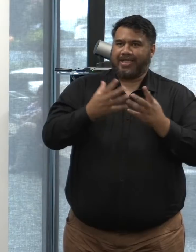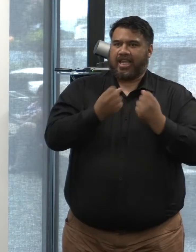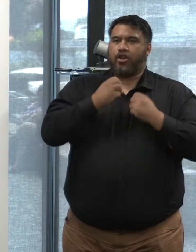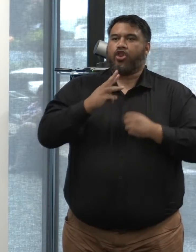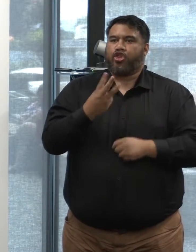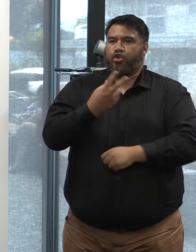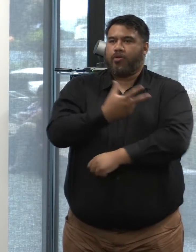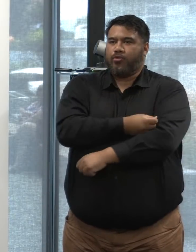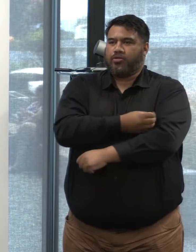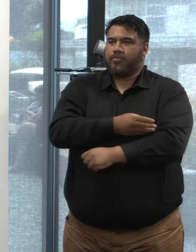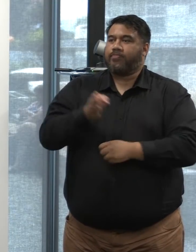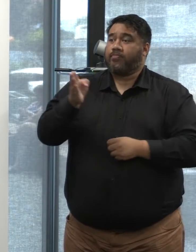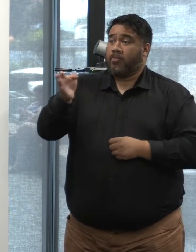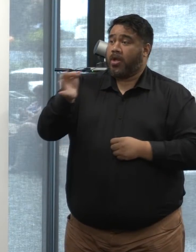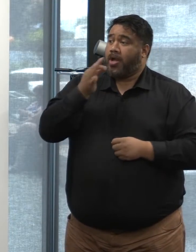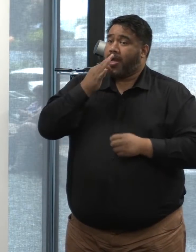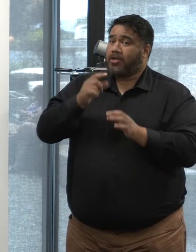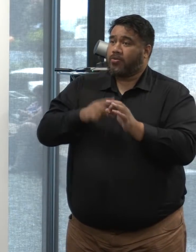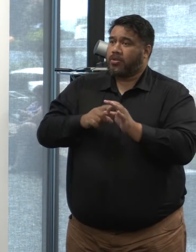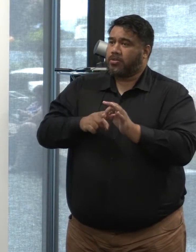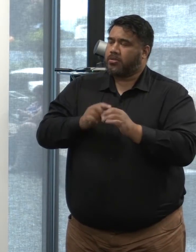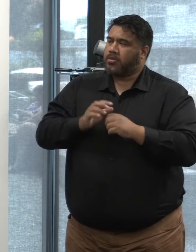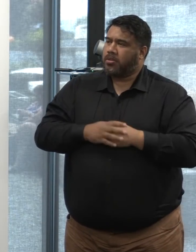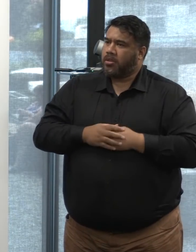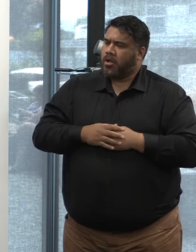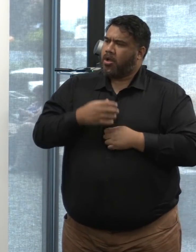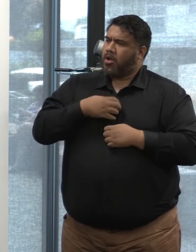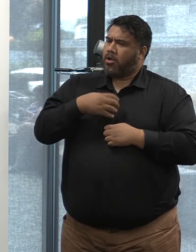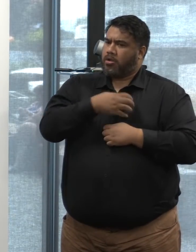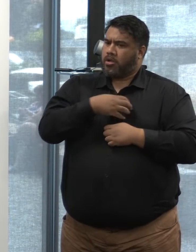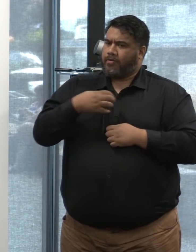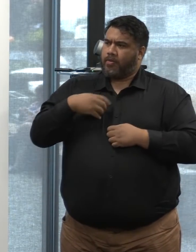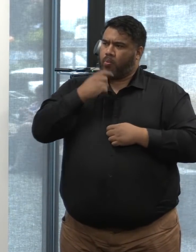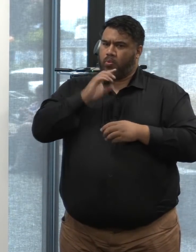Quite a proportion didn't complete their primary intercourse until early last year, so we want to bring